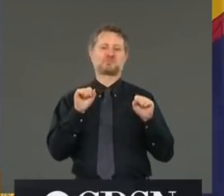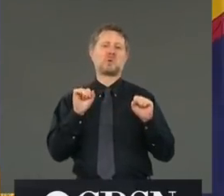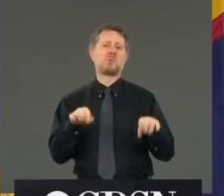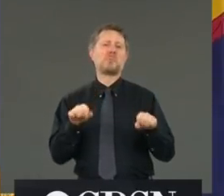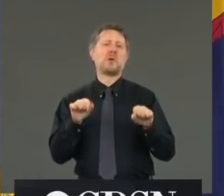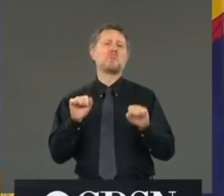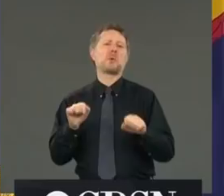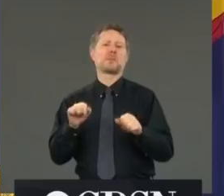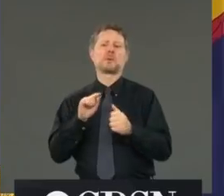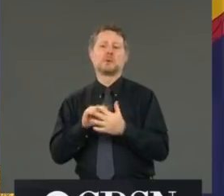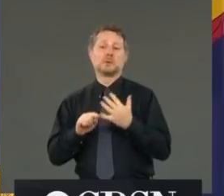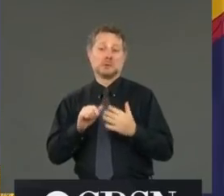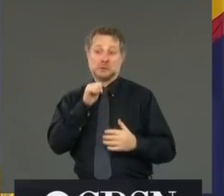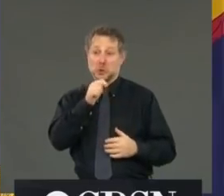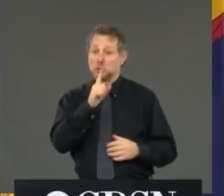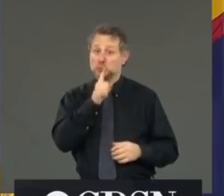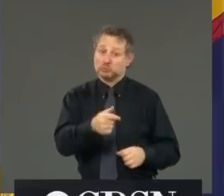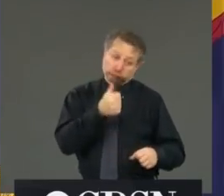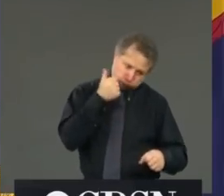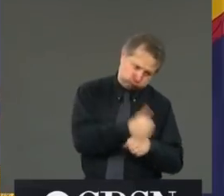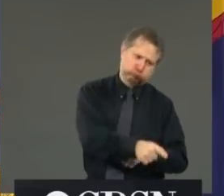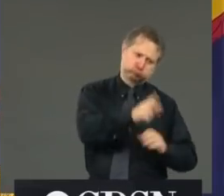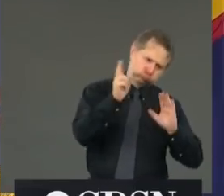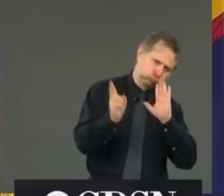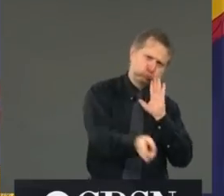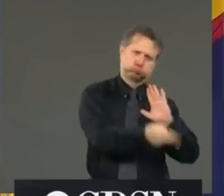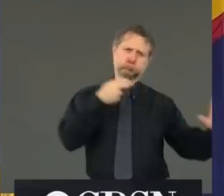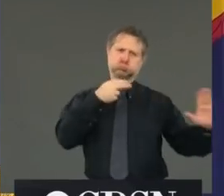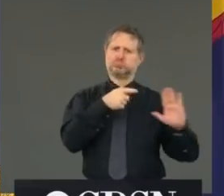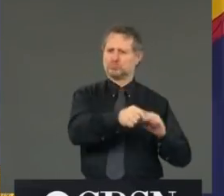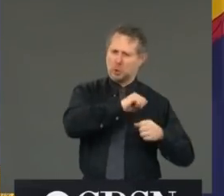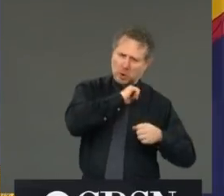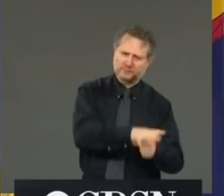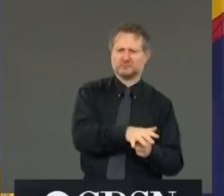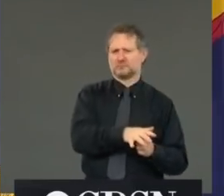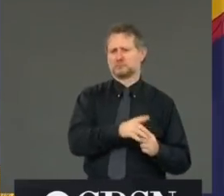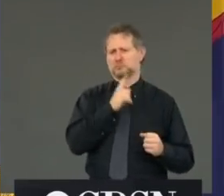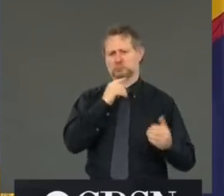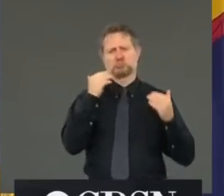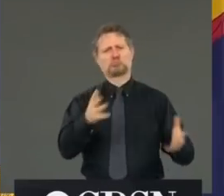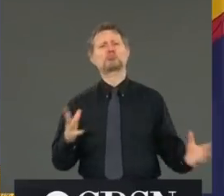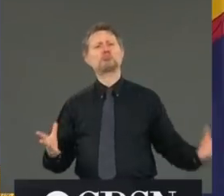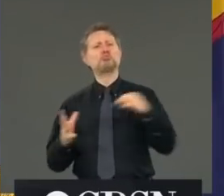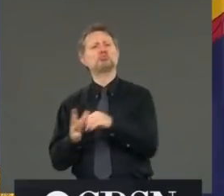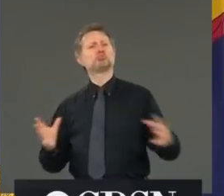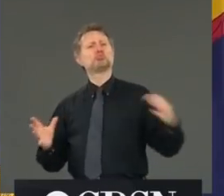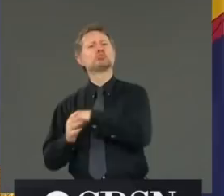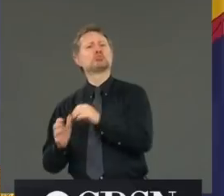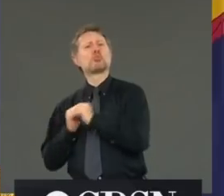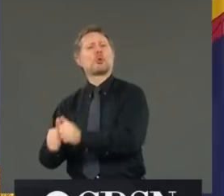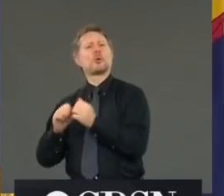I DON'T KNOW. I HAVE TO DO FURTHER TESTING. WE'VE HAD MANY CASES THAT WERE